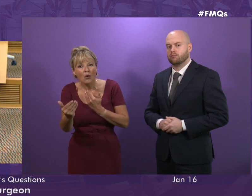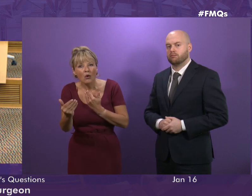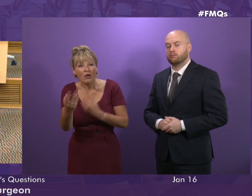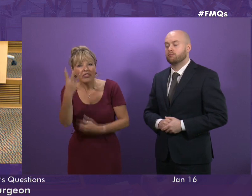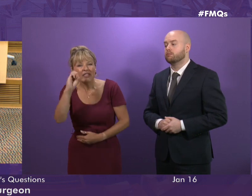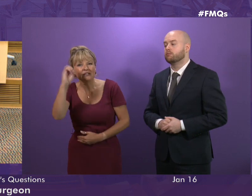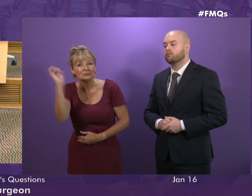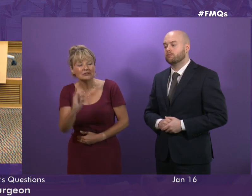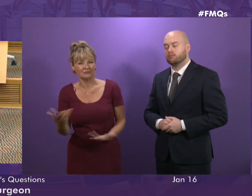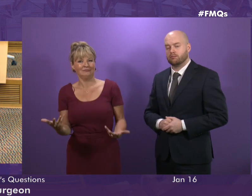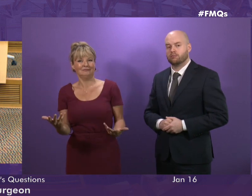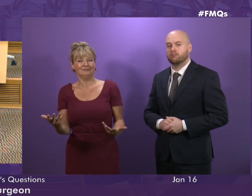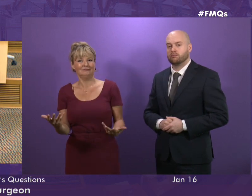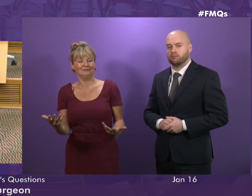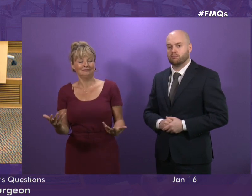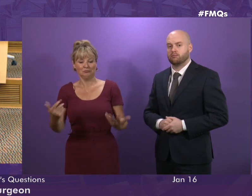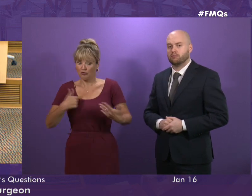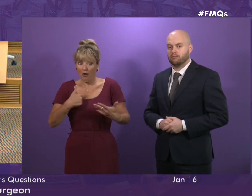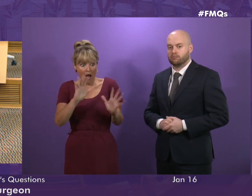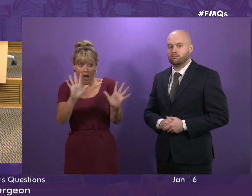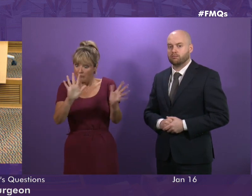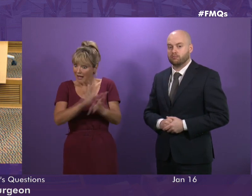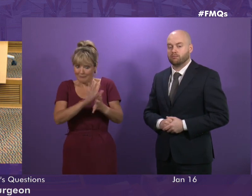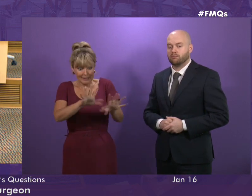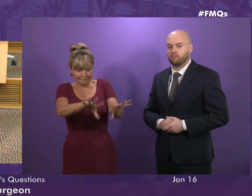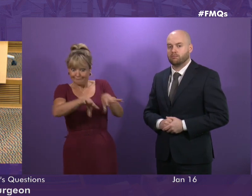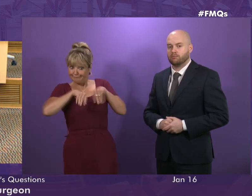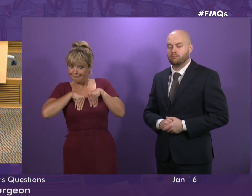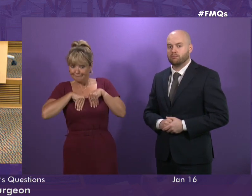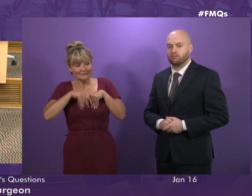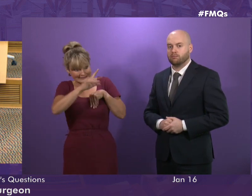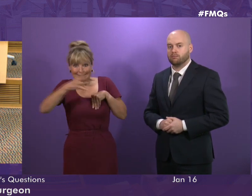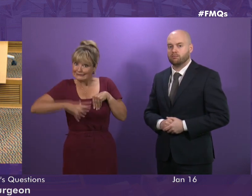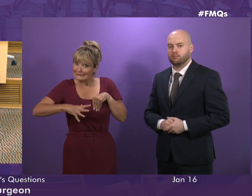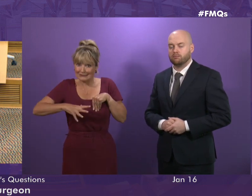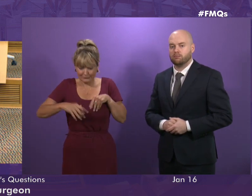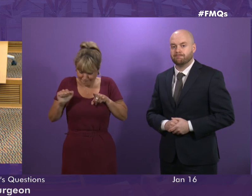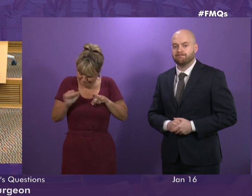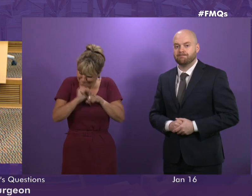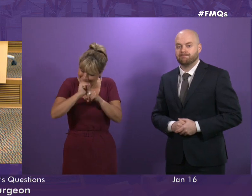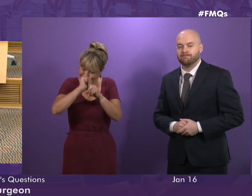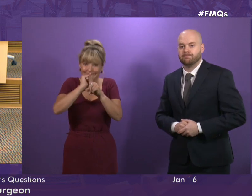cent. I readily accept that further improvement is required and that is why we are taking